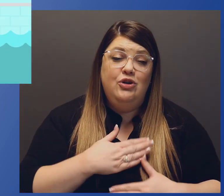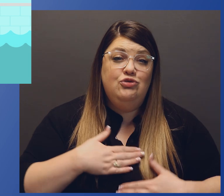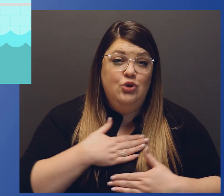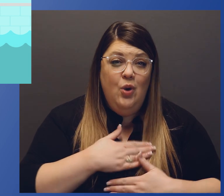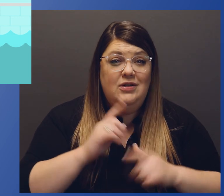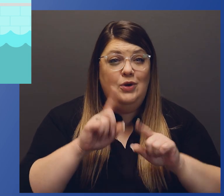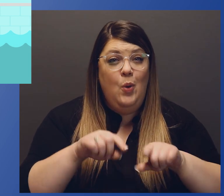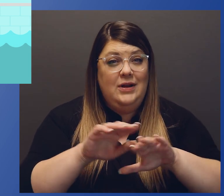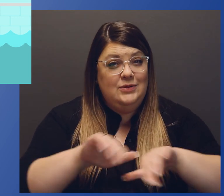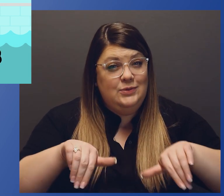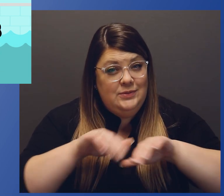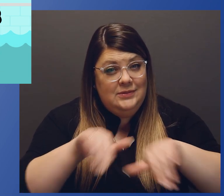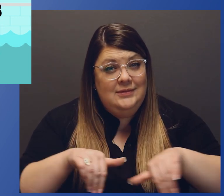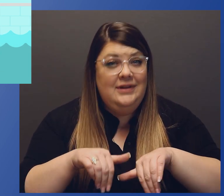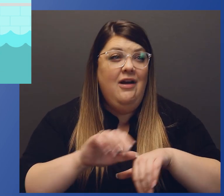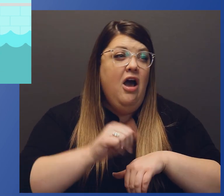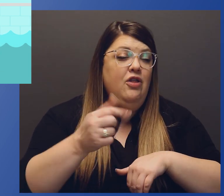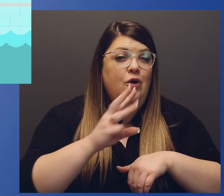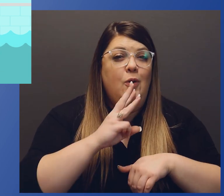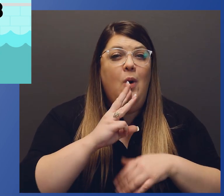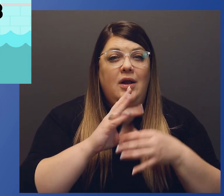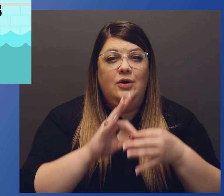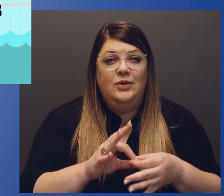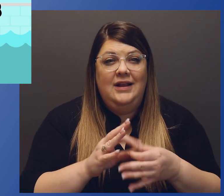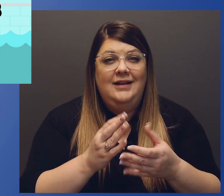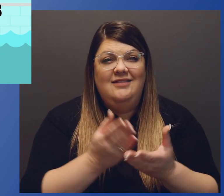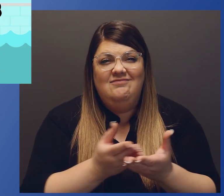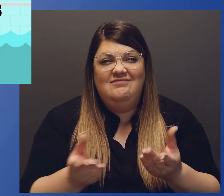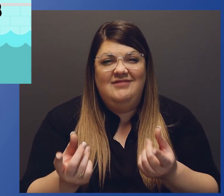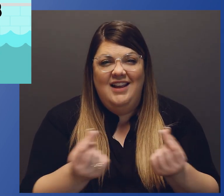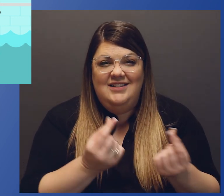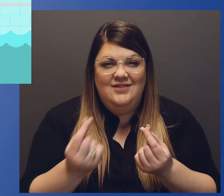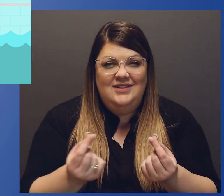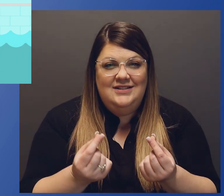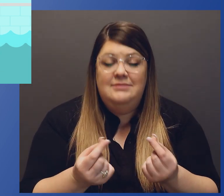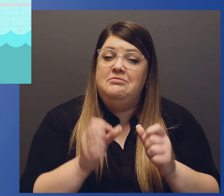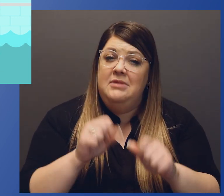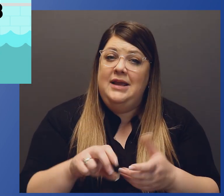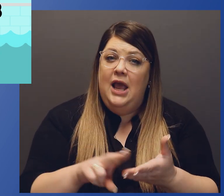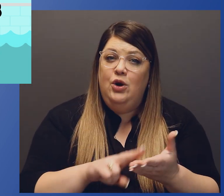he or she may enroll in swimming lessons at a community pool. The swimming lessons are not considered